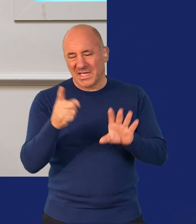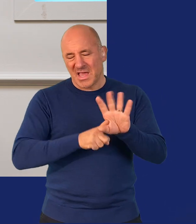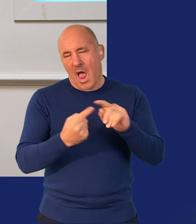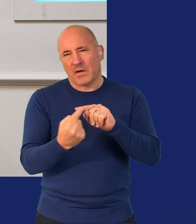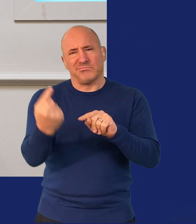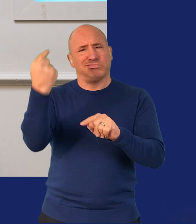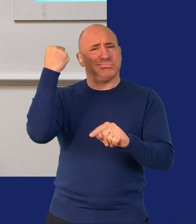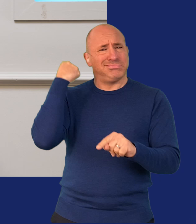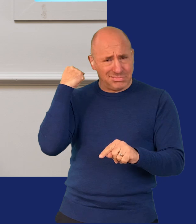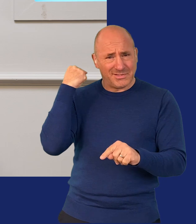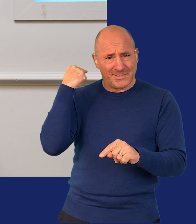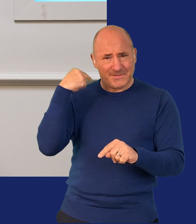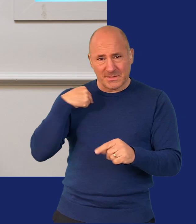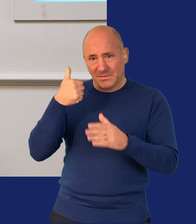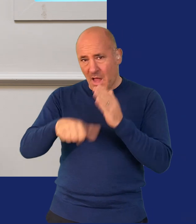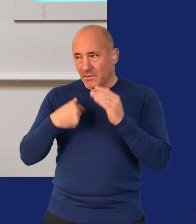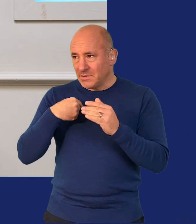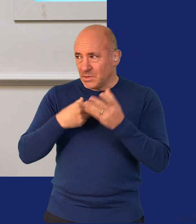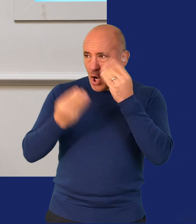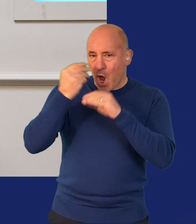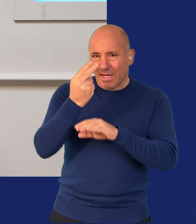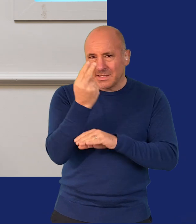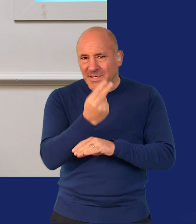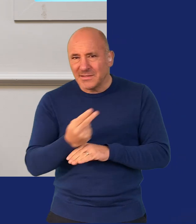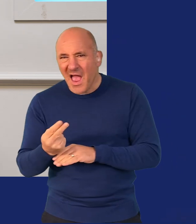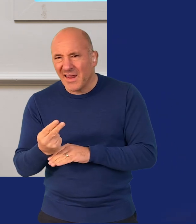when I was getting into learning design initially, it could be challenging.